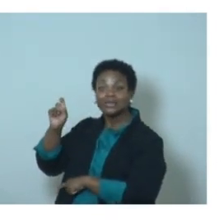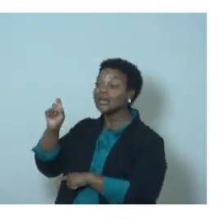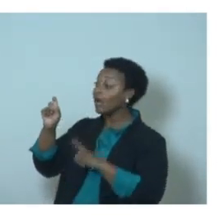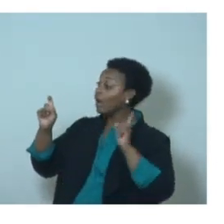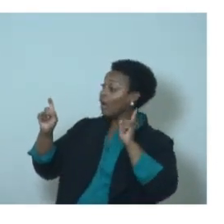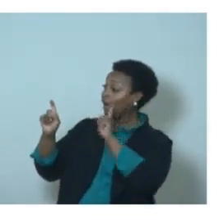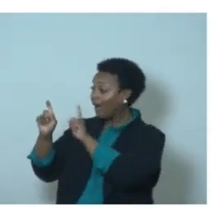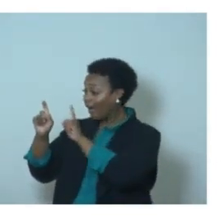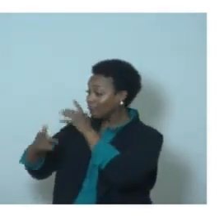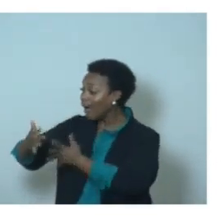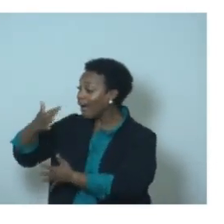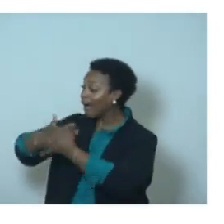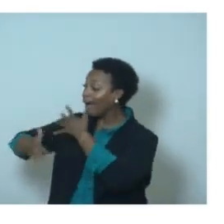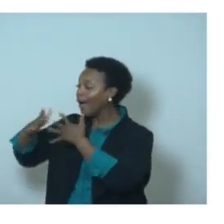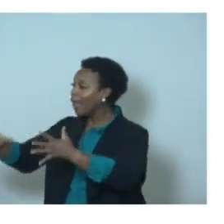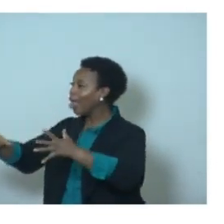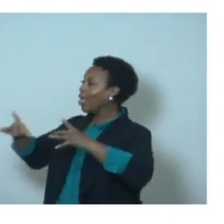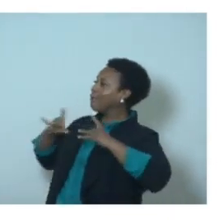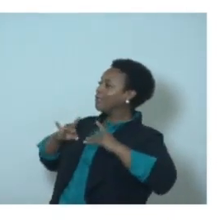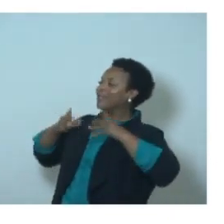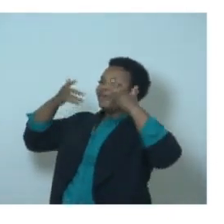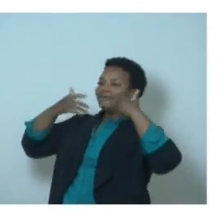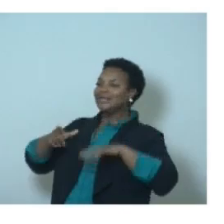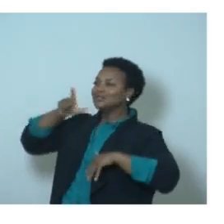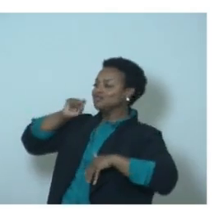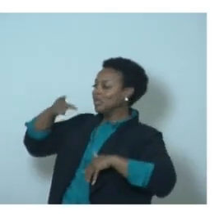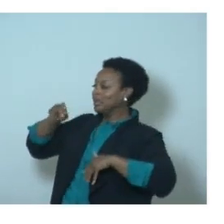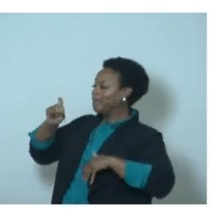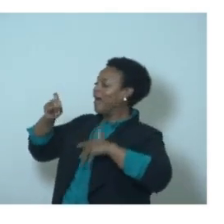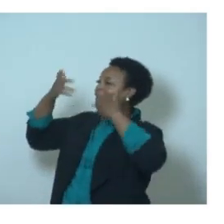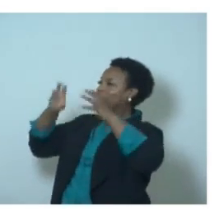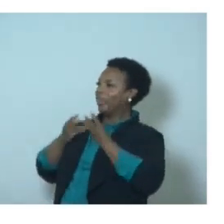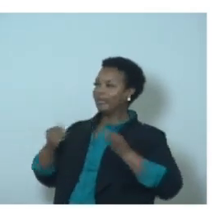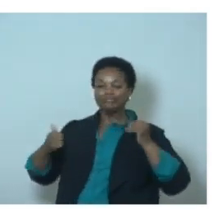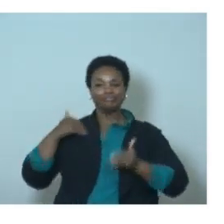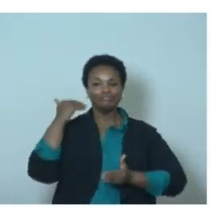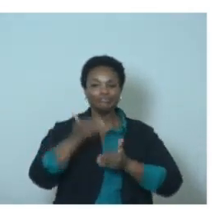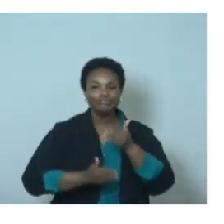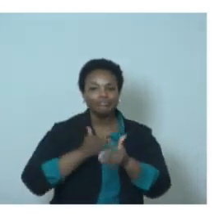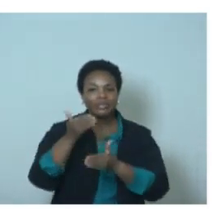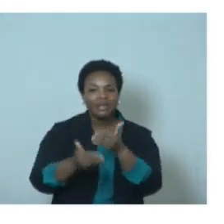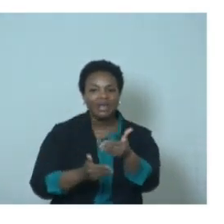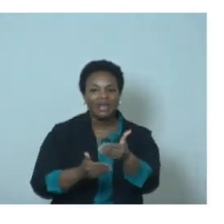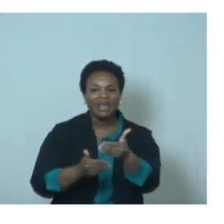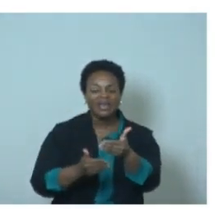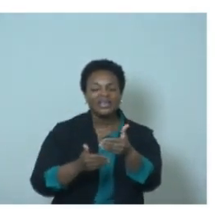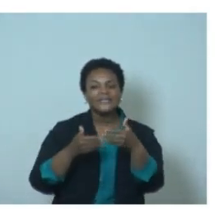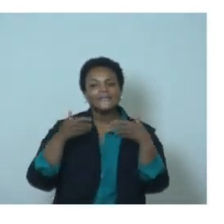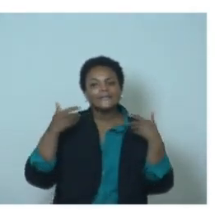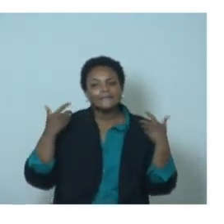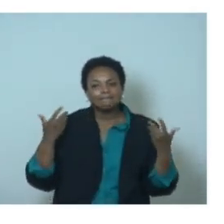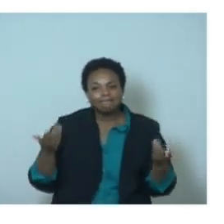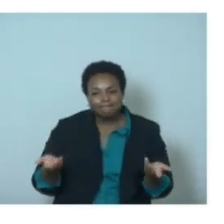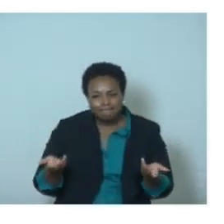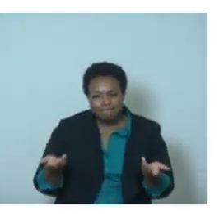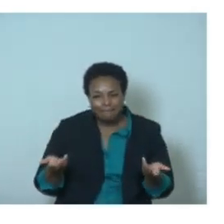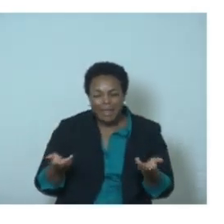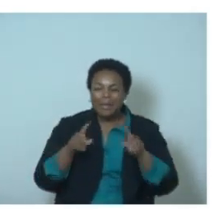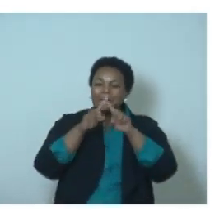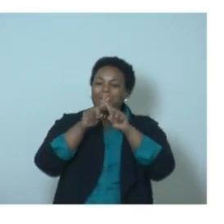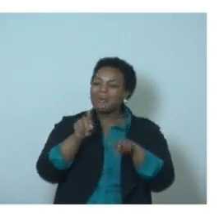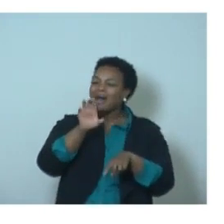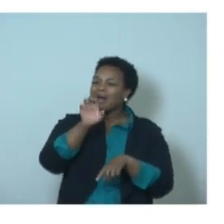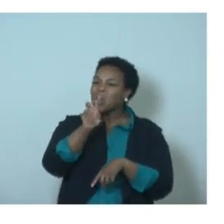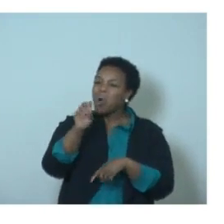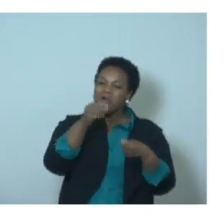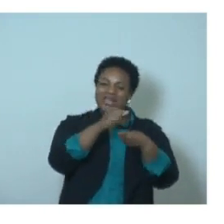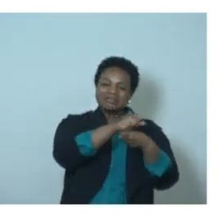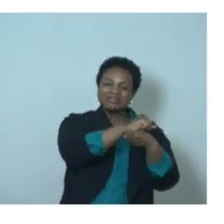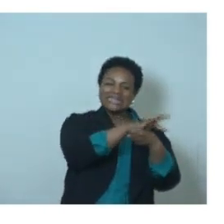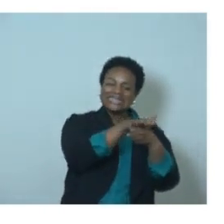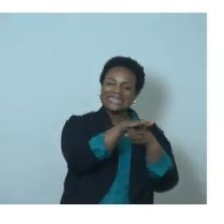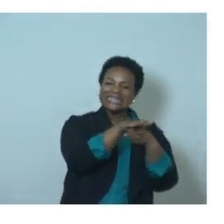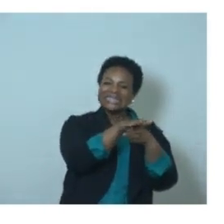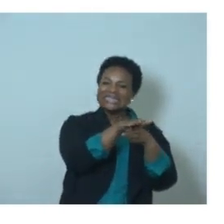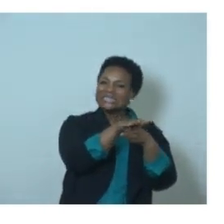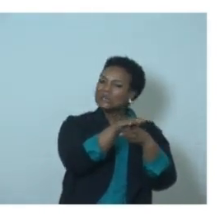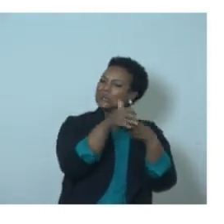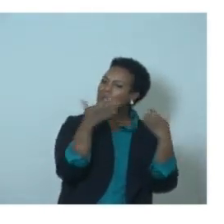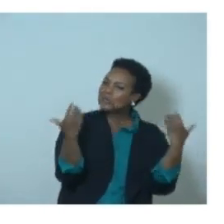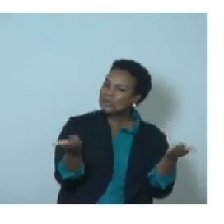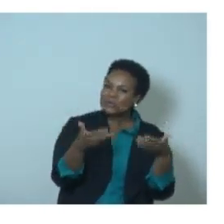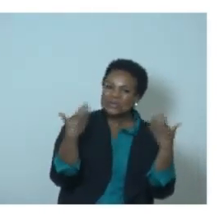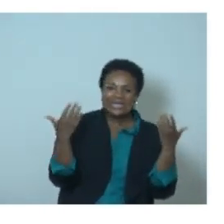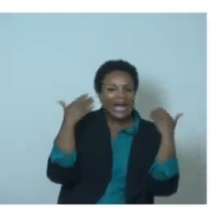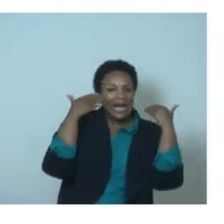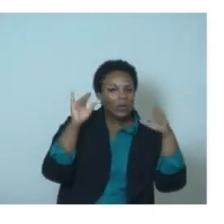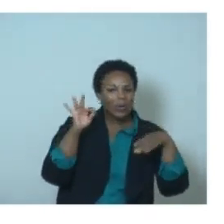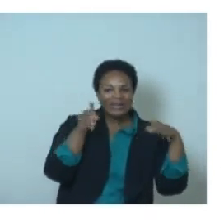WE GET MARCHED OVER AND SPEND LIKE 15 MINUTES WITH THEM BECAUSE WE KNEW THAT WAY THAT WE WOULD GET INFECTED AND GET IT OVER WITH WE DON’T KNOW REALLY WHAT HOW TO THINK ABOUT THAT